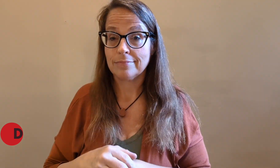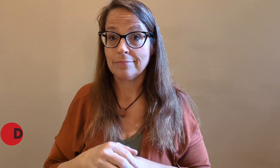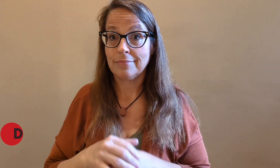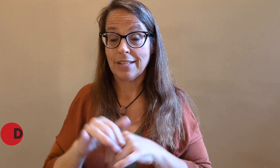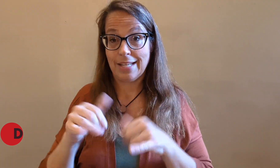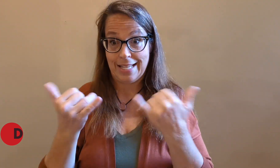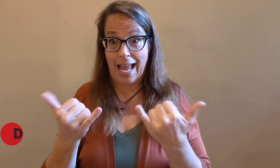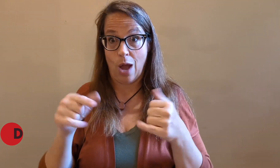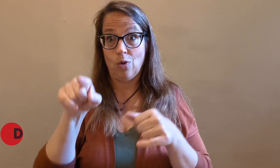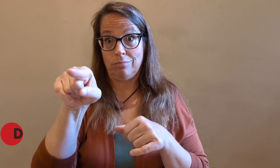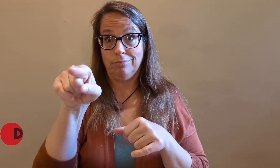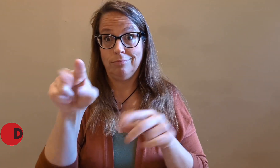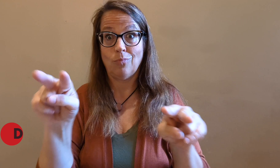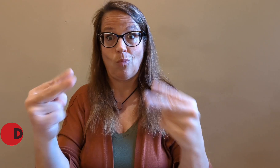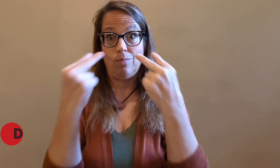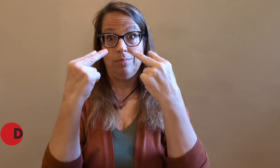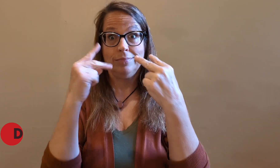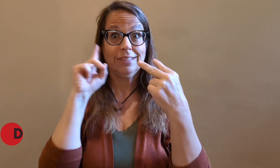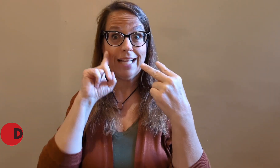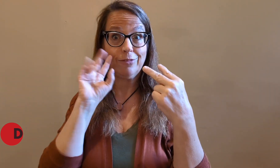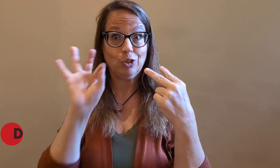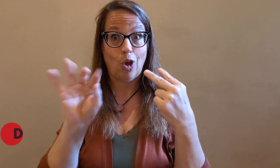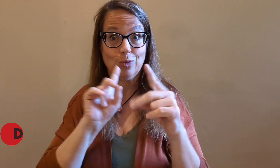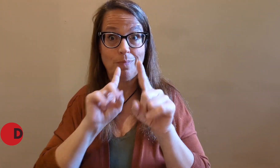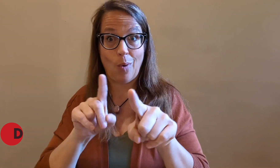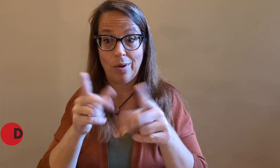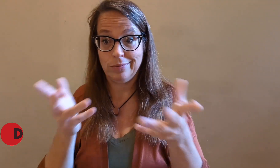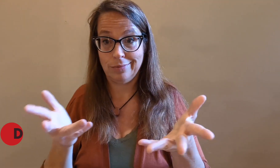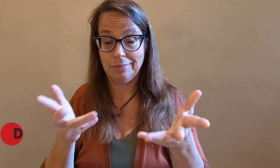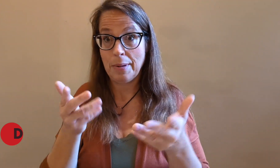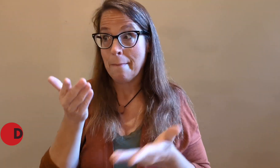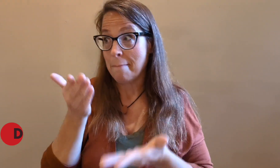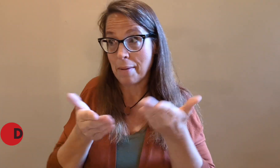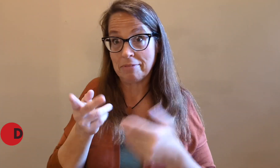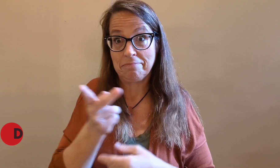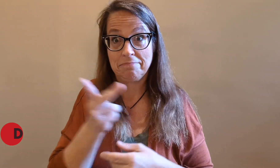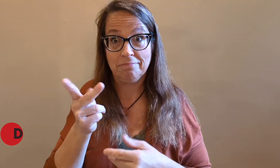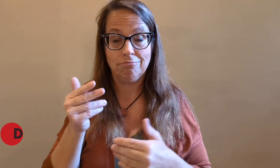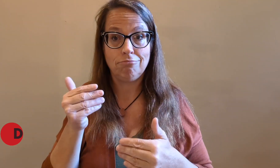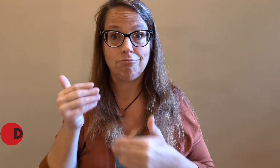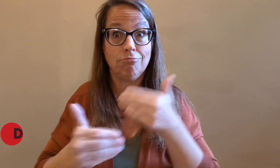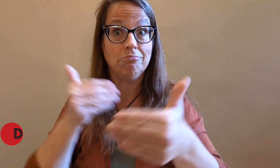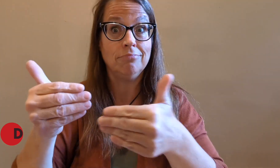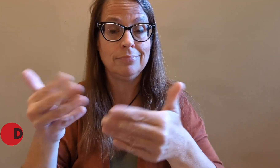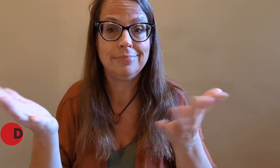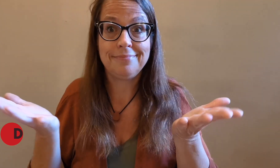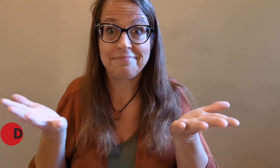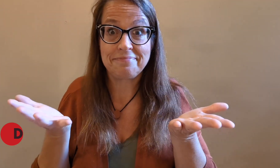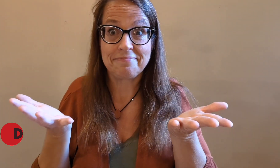By the time you see this DeafDots report there may be more progress.